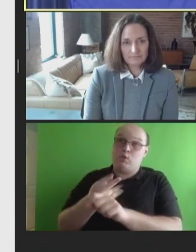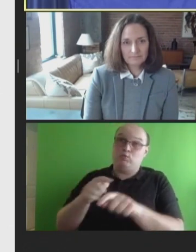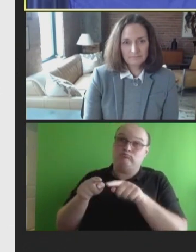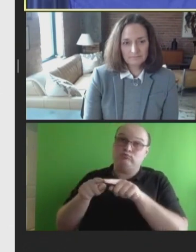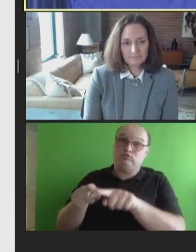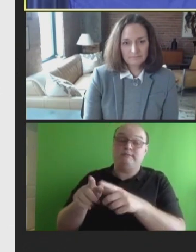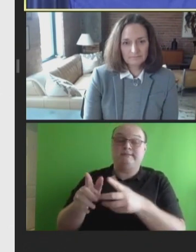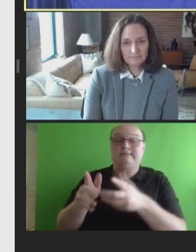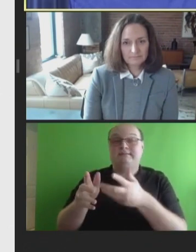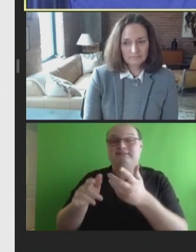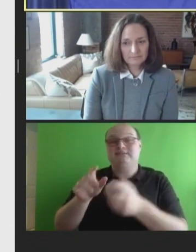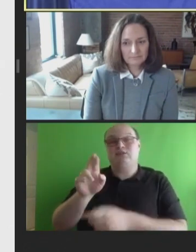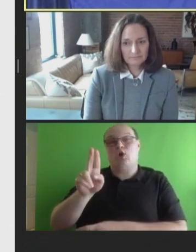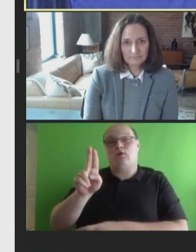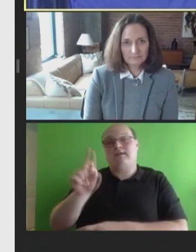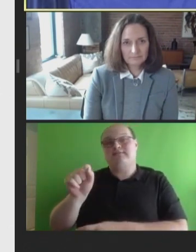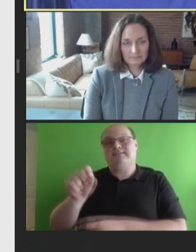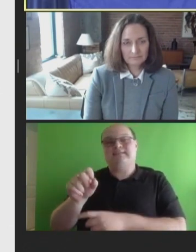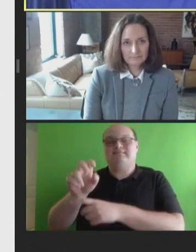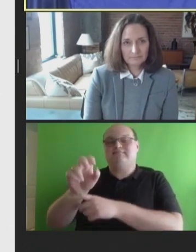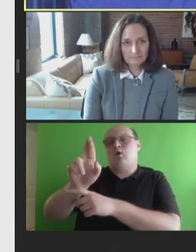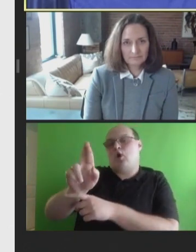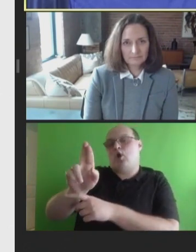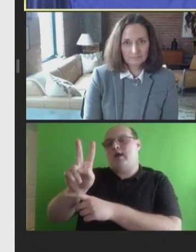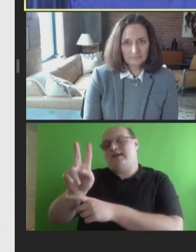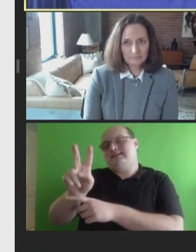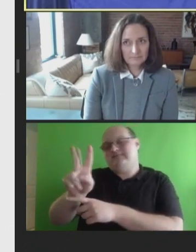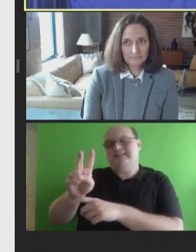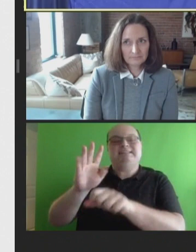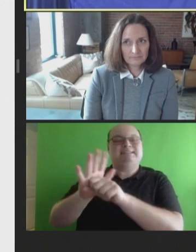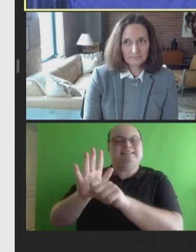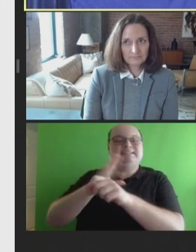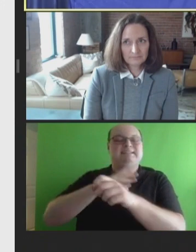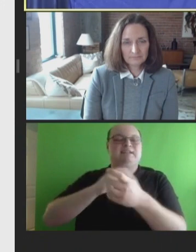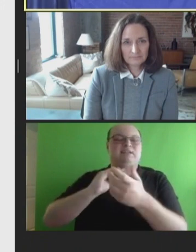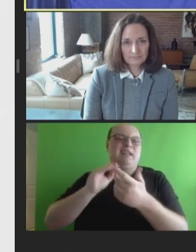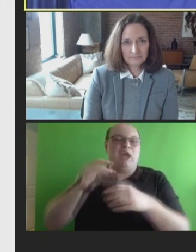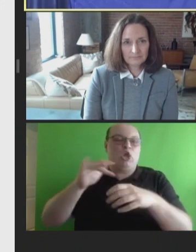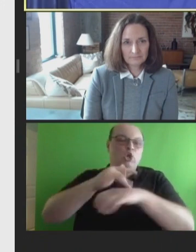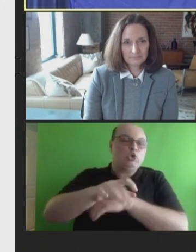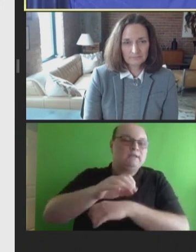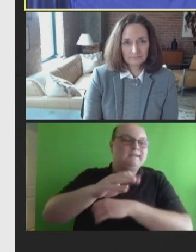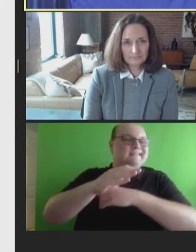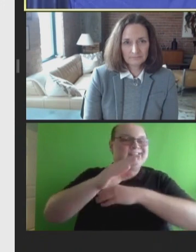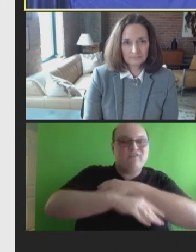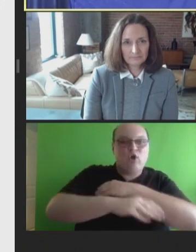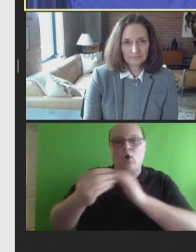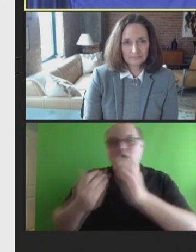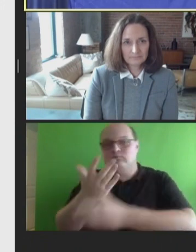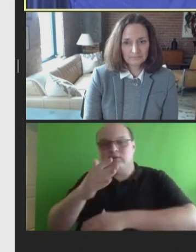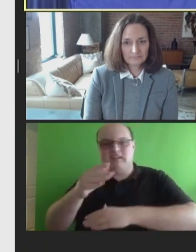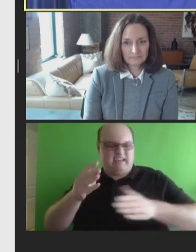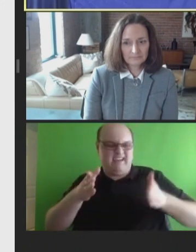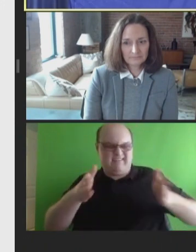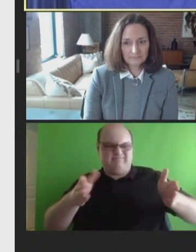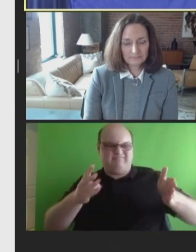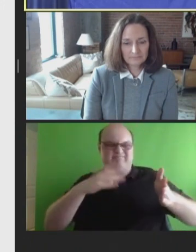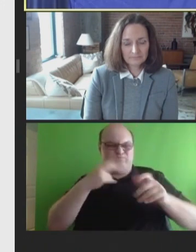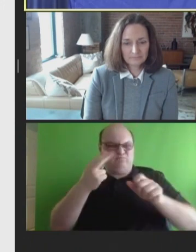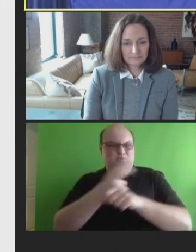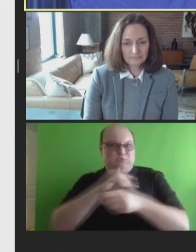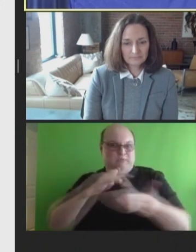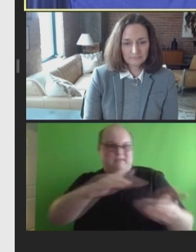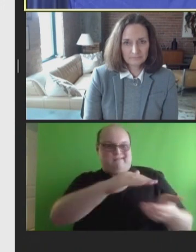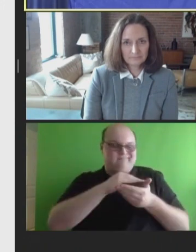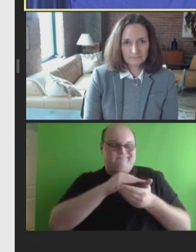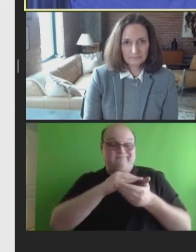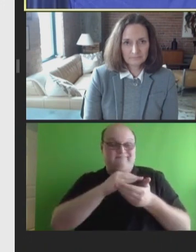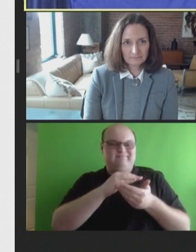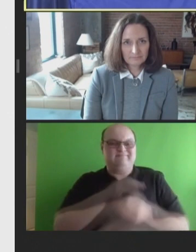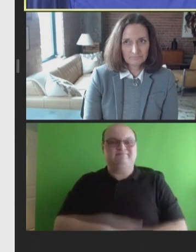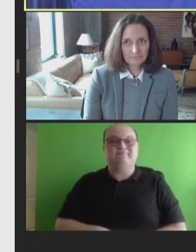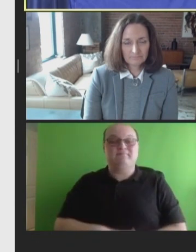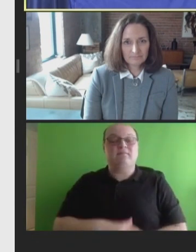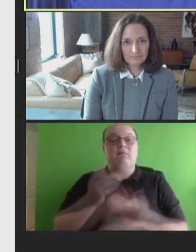the RSV season, so in the fall through early spring. And, you know, there may be,